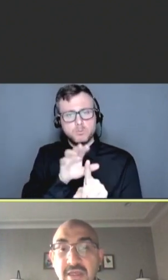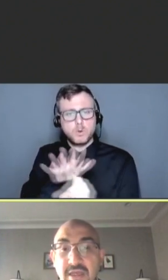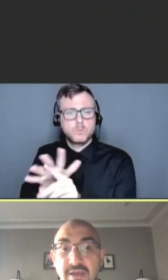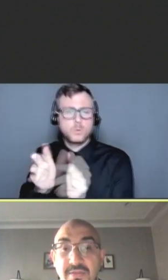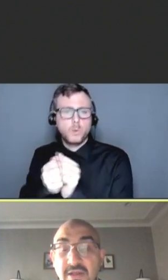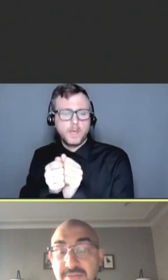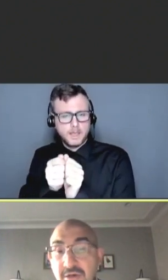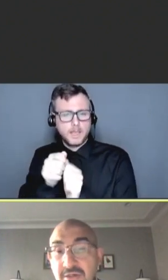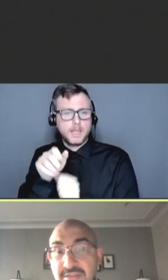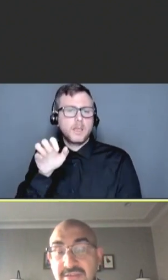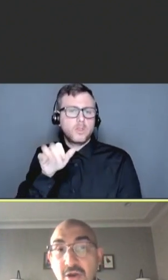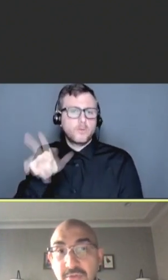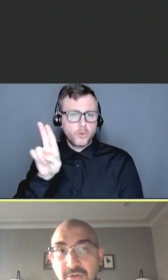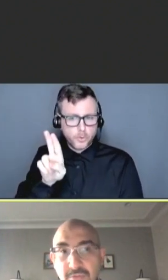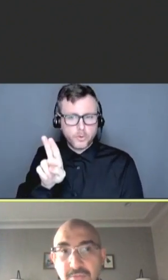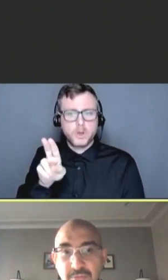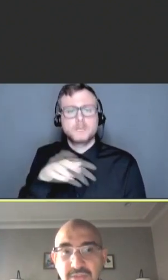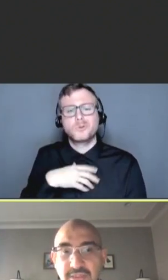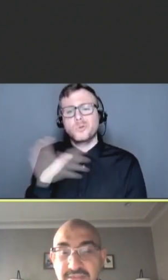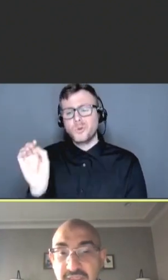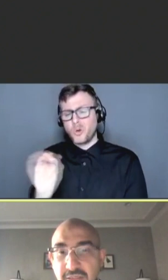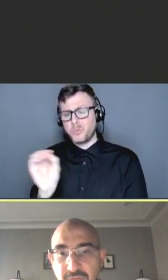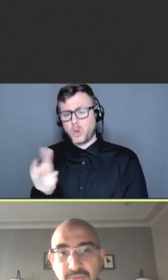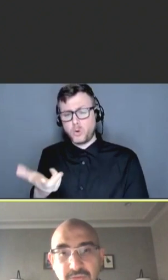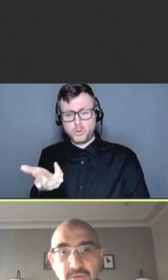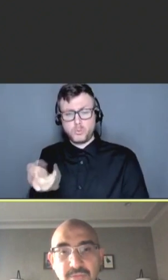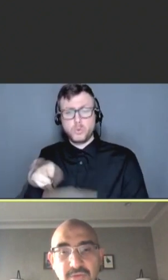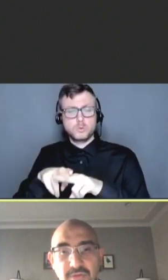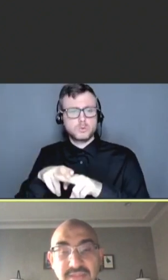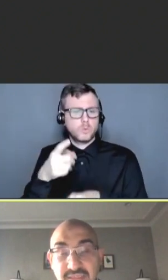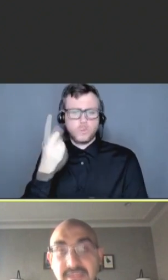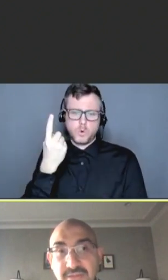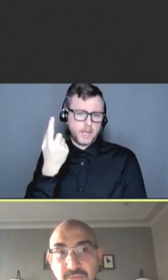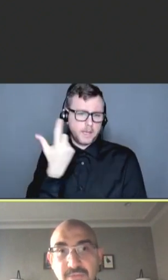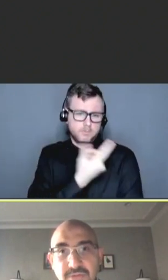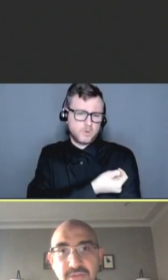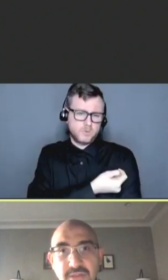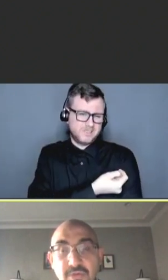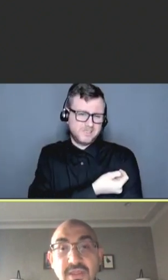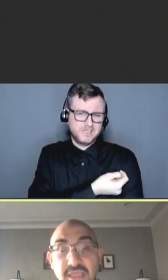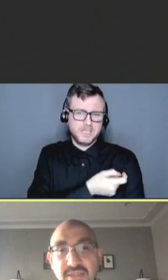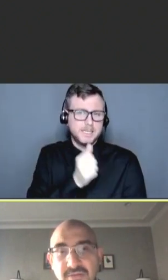And the last part is the Omicron booster. A single dose in Omicron did induce or engage